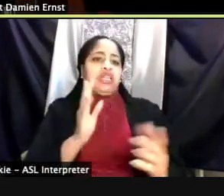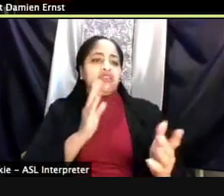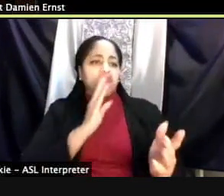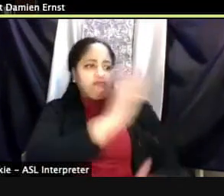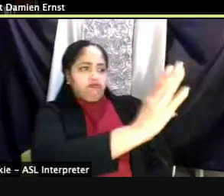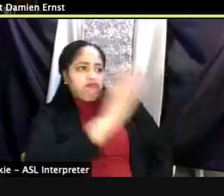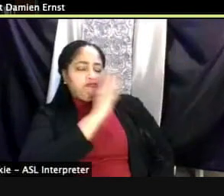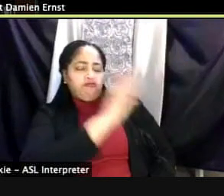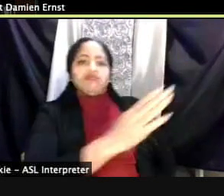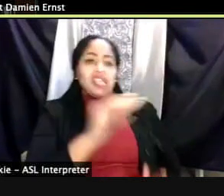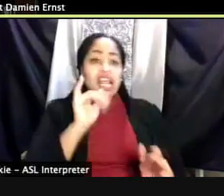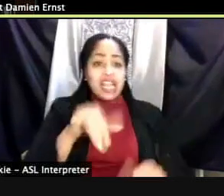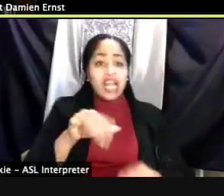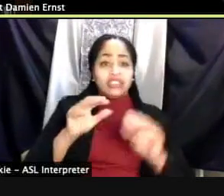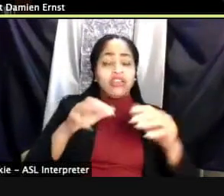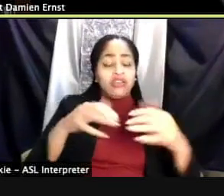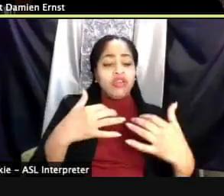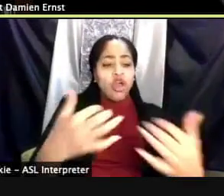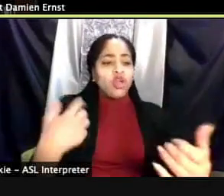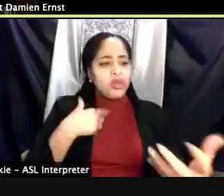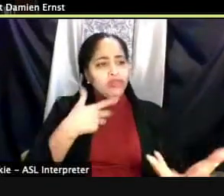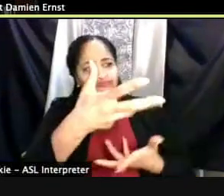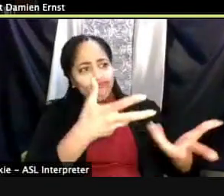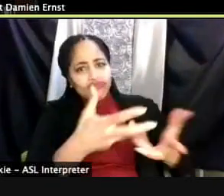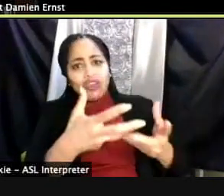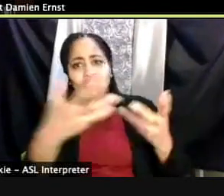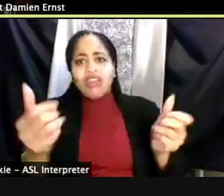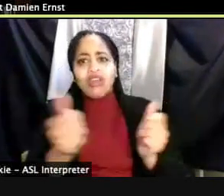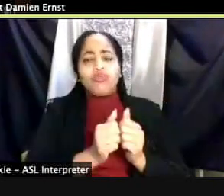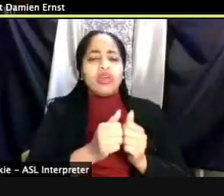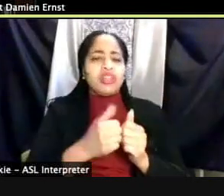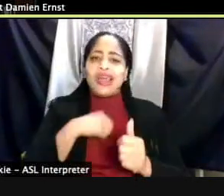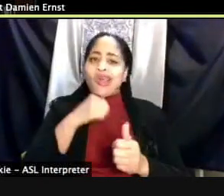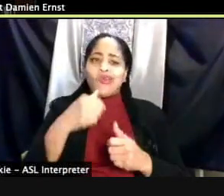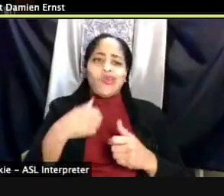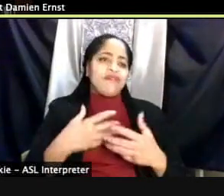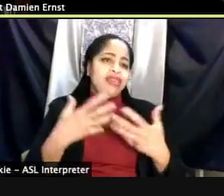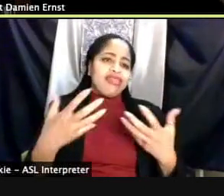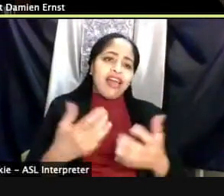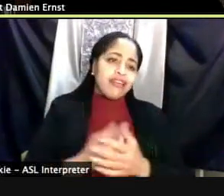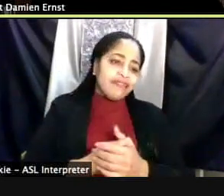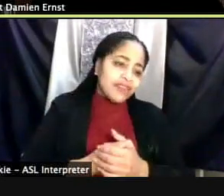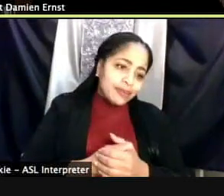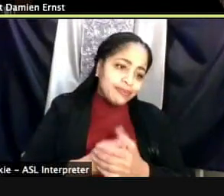that we have a lot of interaction with. And I don't have a lot of worry